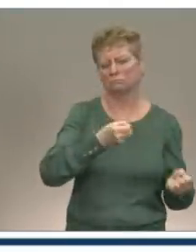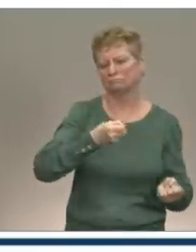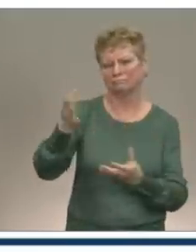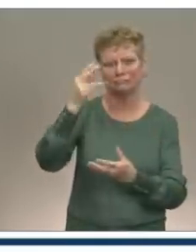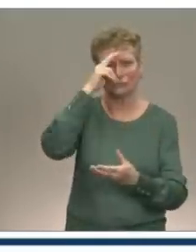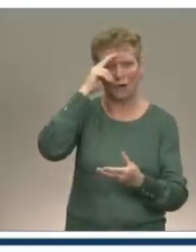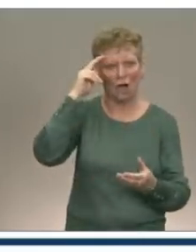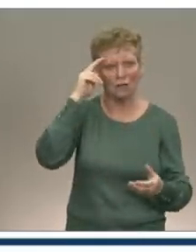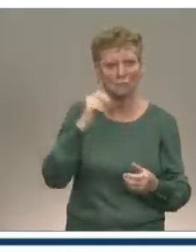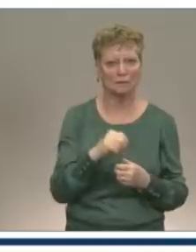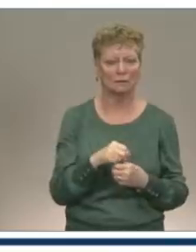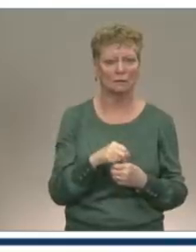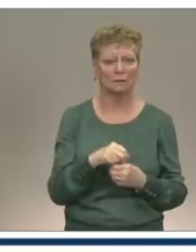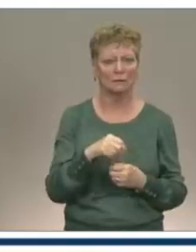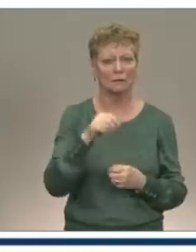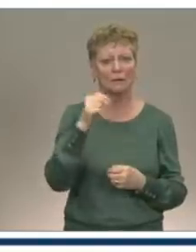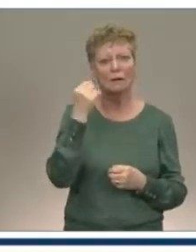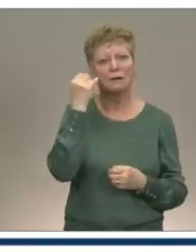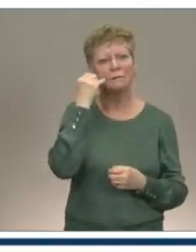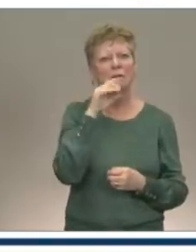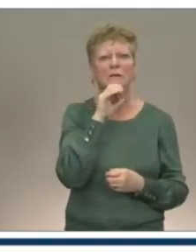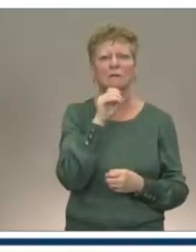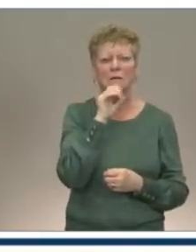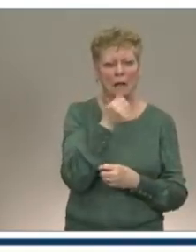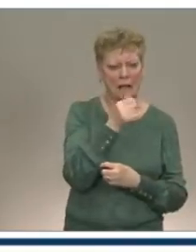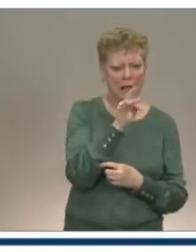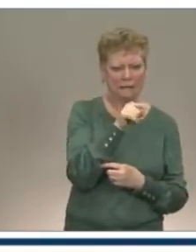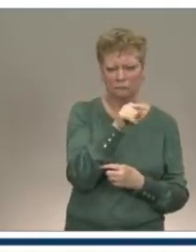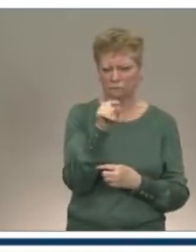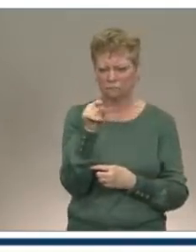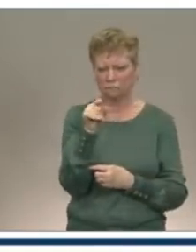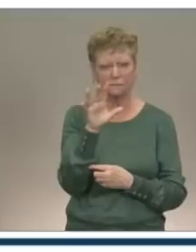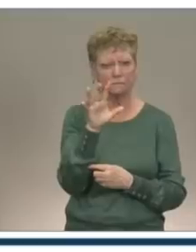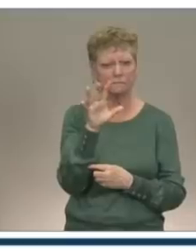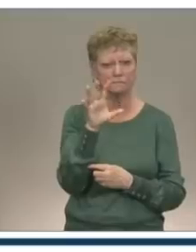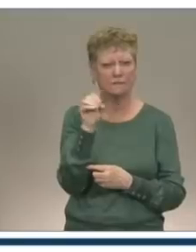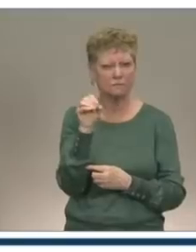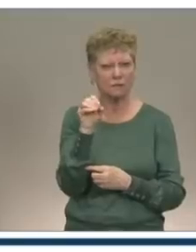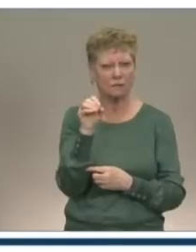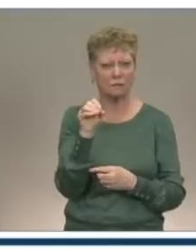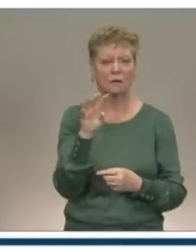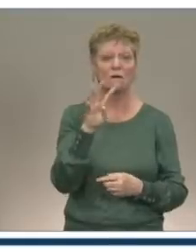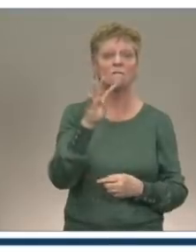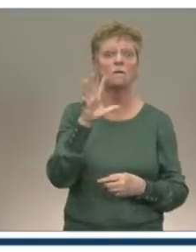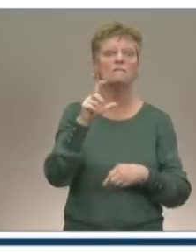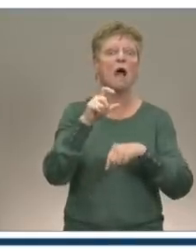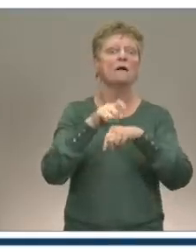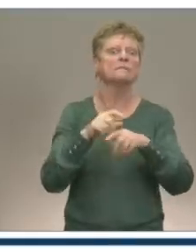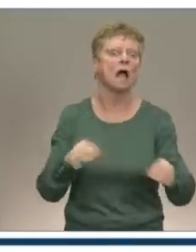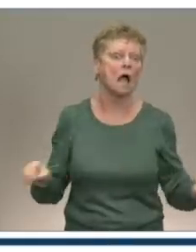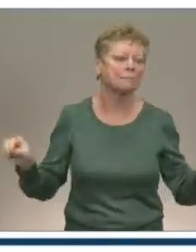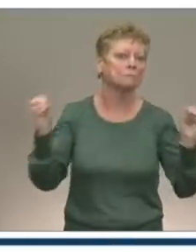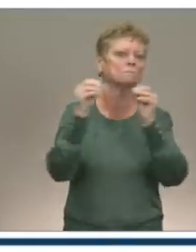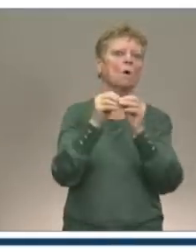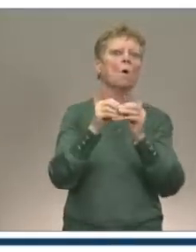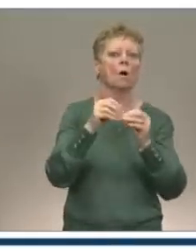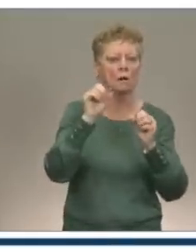18 to 50 i think it's 50 years old you're about 45 times more likely to now end up in hospital